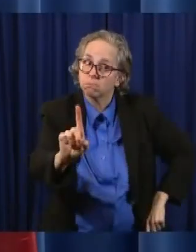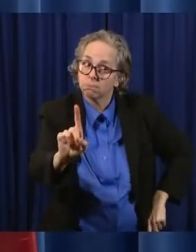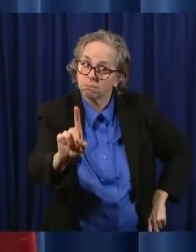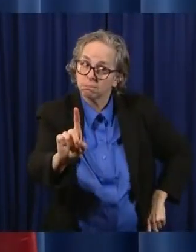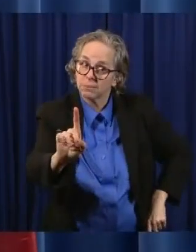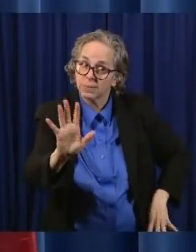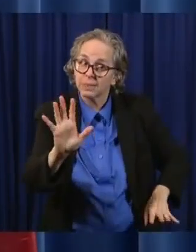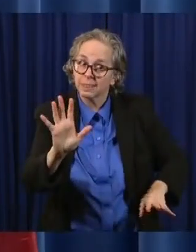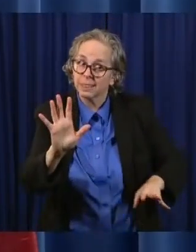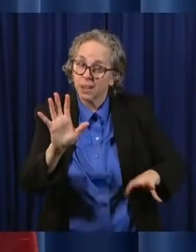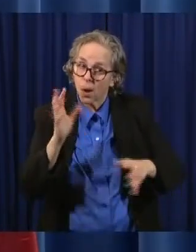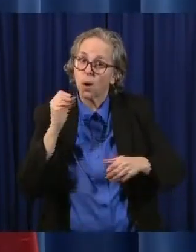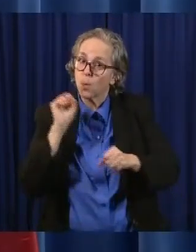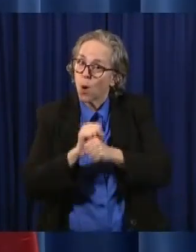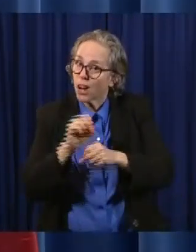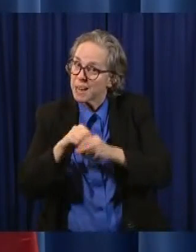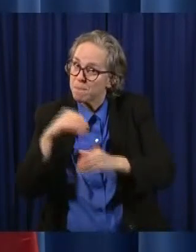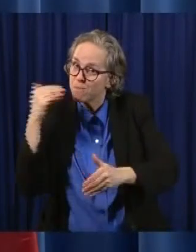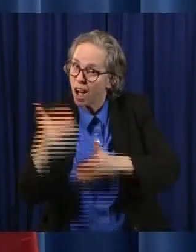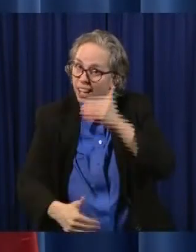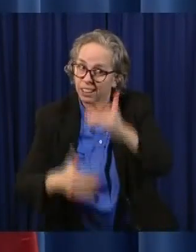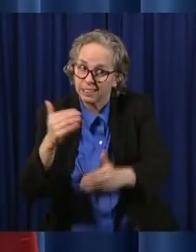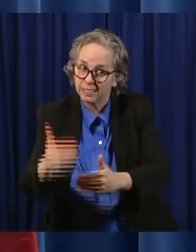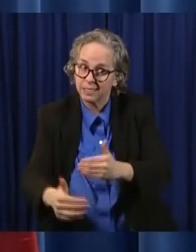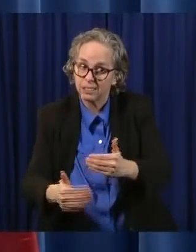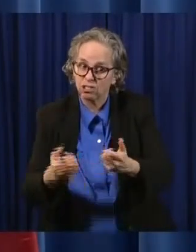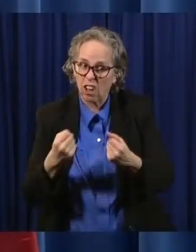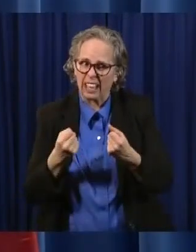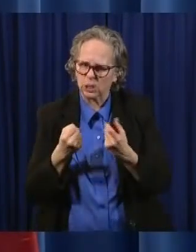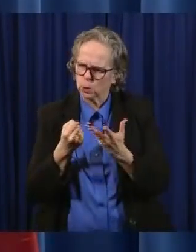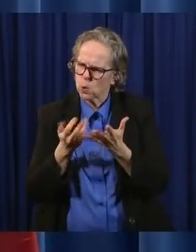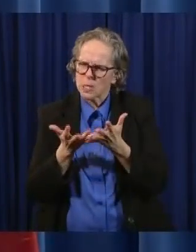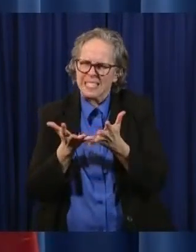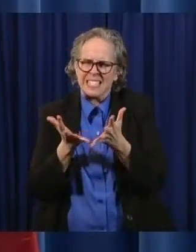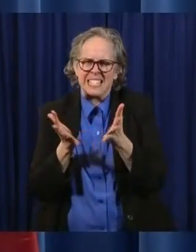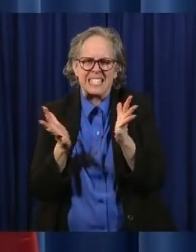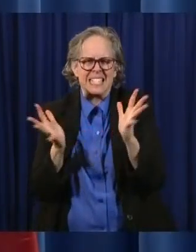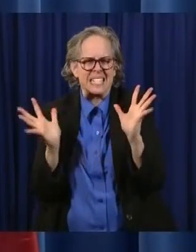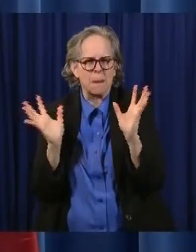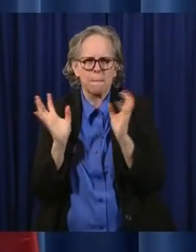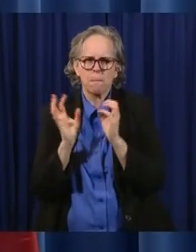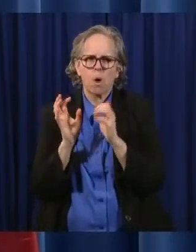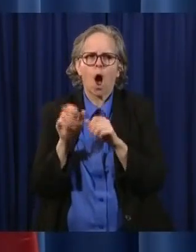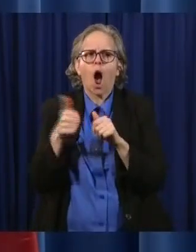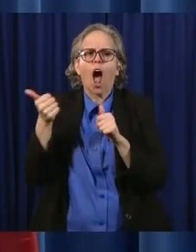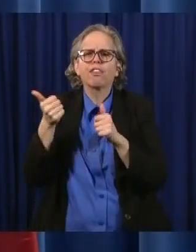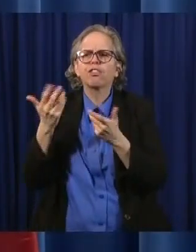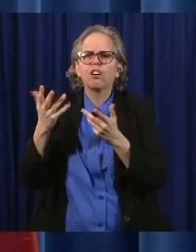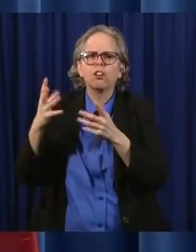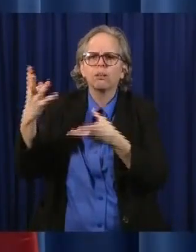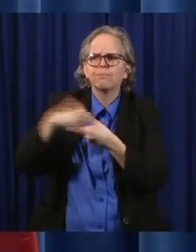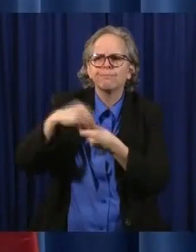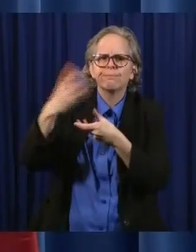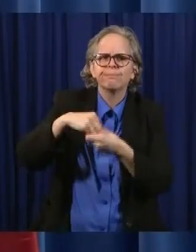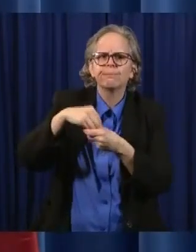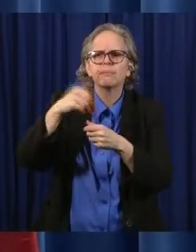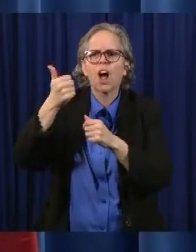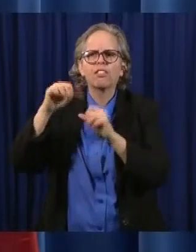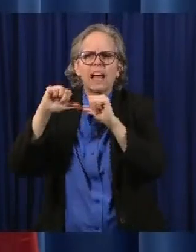AND DEVELOPMENTAL CENTERS. THIS IS CERTAINLY MORE INFORMATION THAN THE OHIO DEPARTMENT OF HEALTH HAS EVER PUT OUT BEFORE, BUT IT IS A